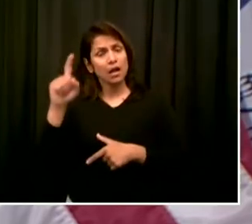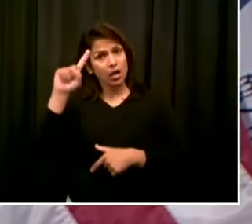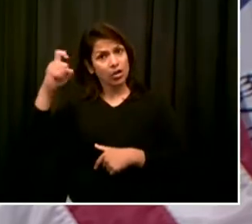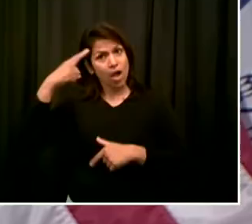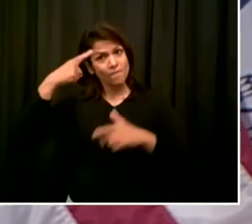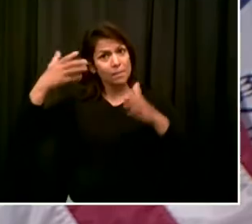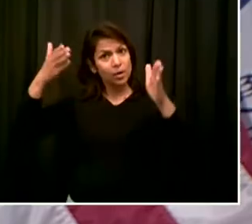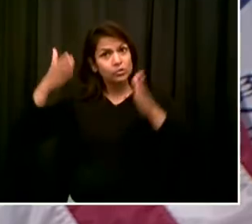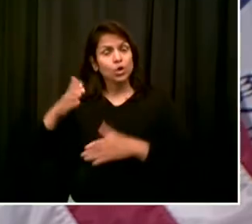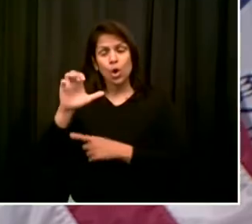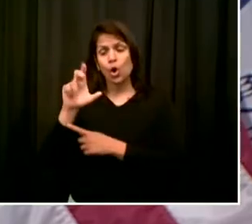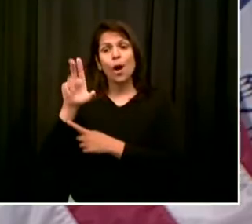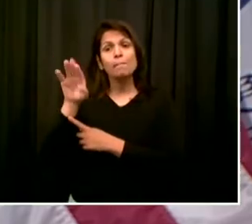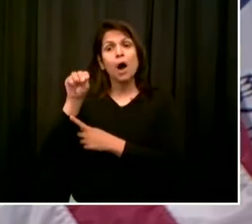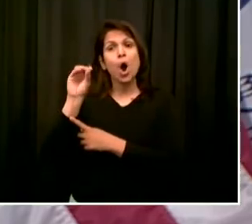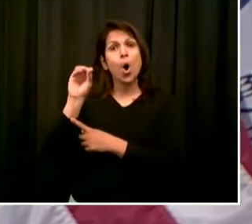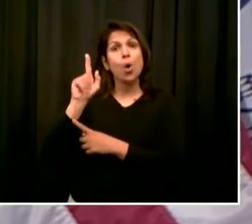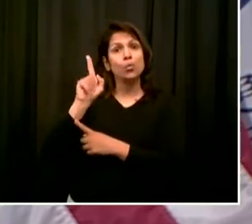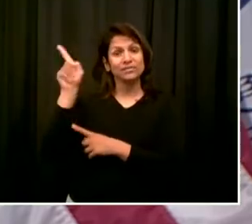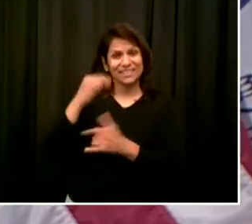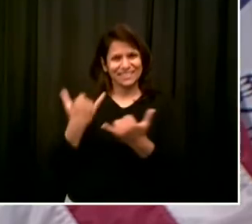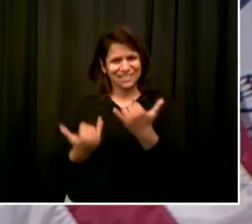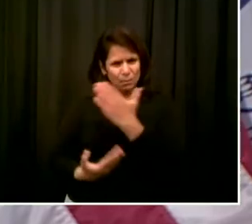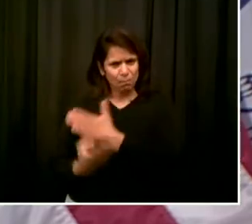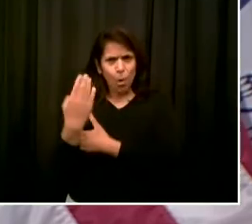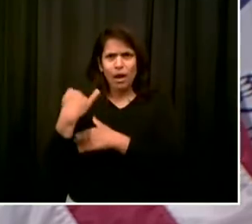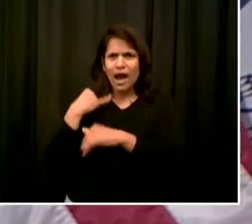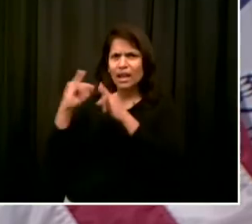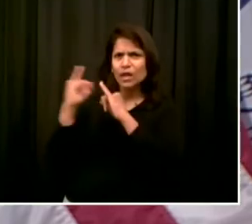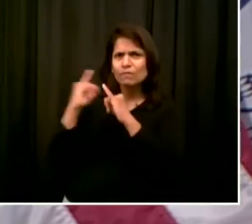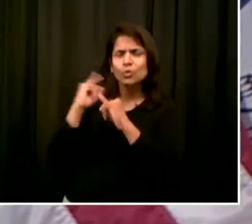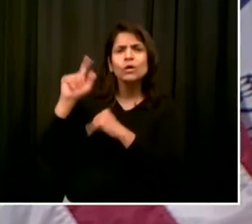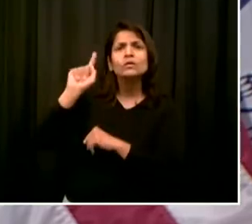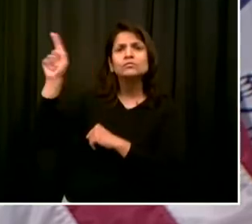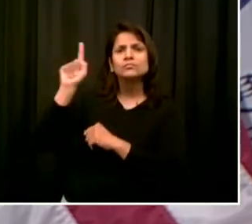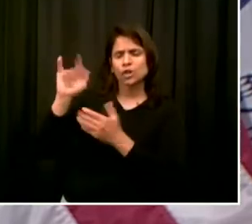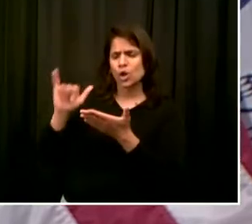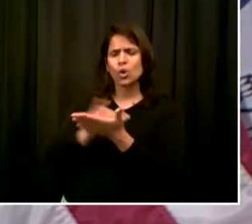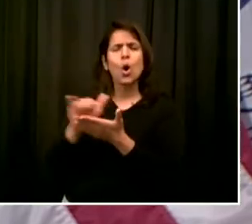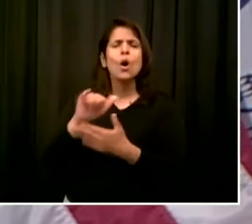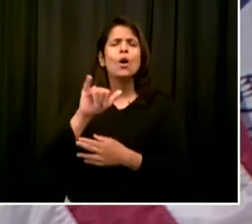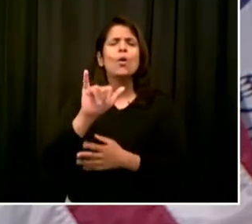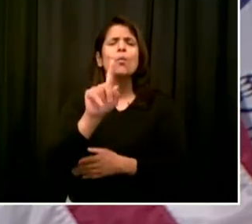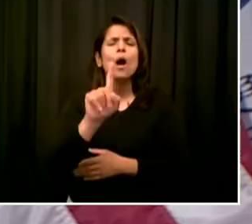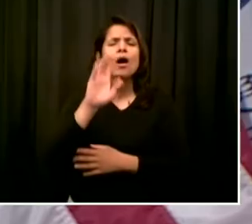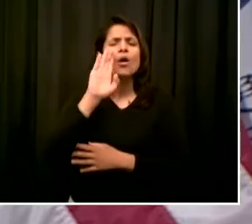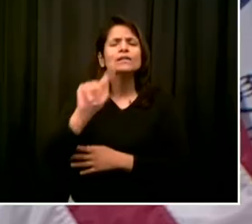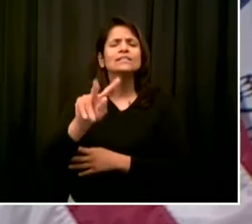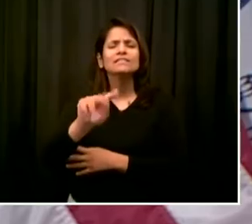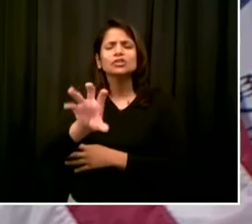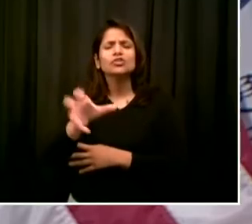> >HELLO, MR. MAYOR. HOW ARE YOU DOING? OGOD,H OW E ARYOU? I AM GOOD. SO A COUPLE QUESTIONS, ONE,